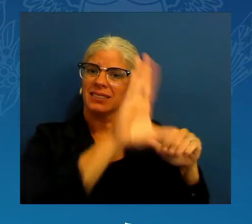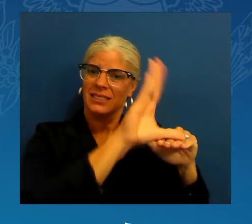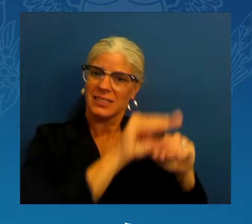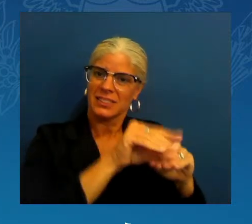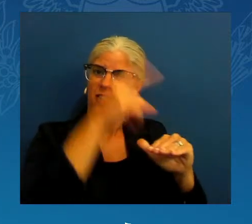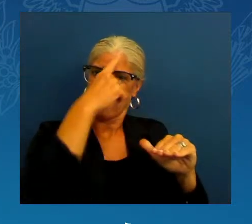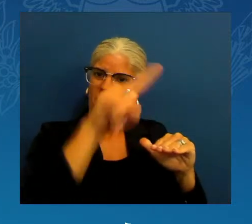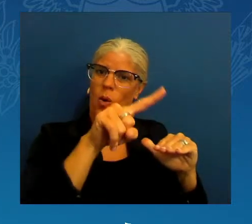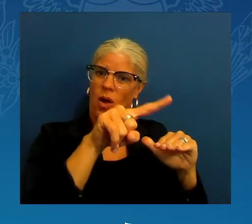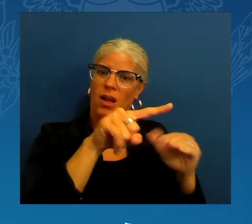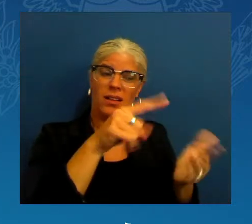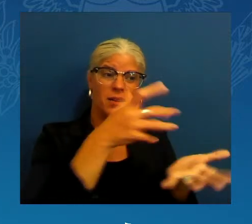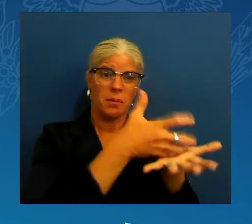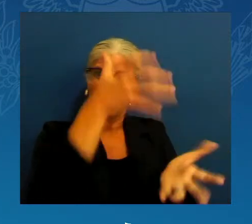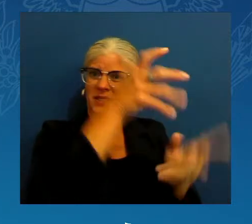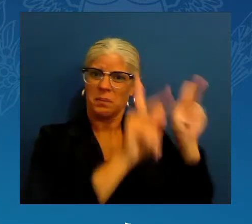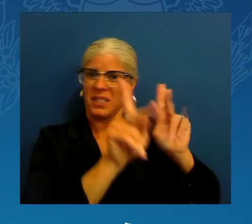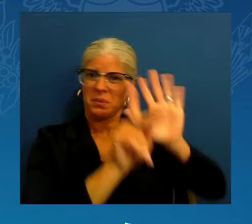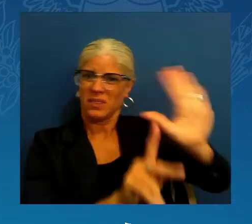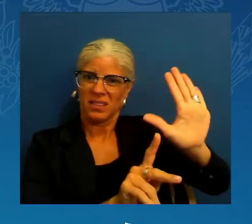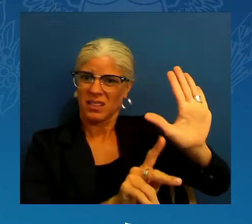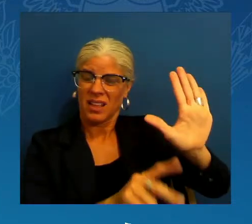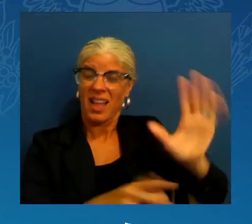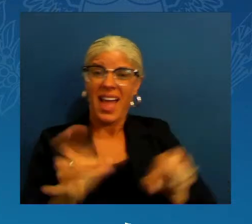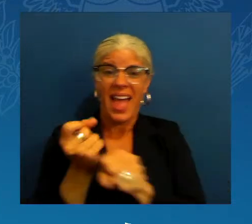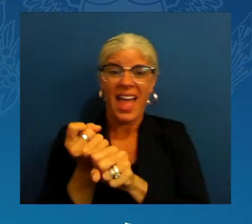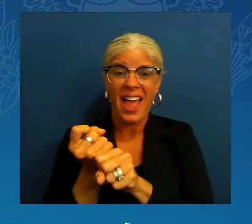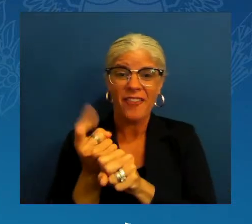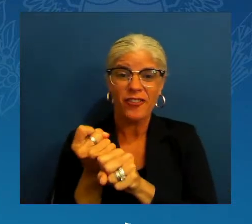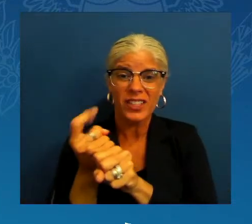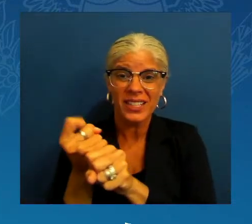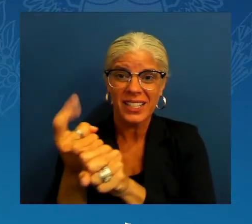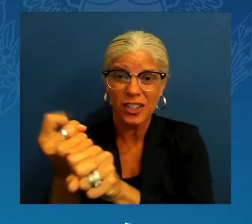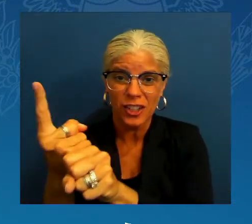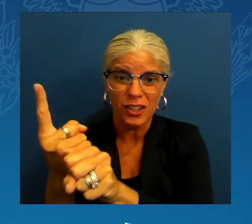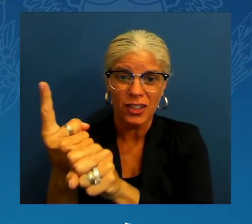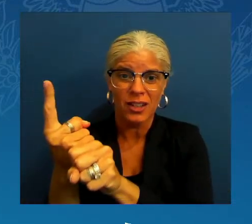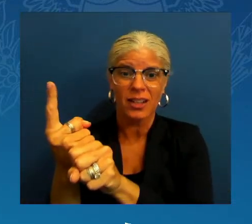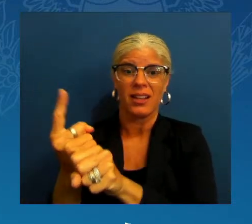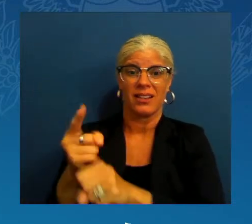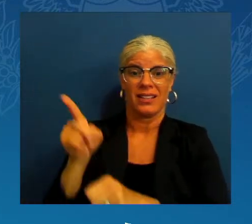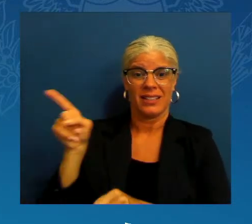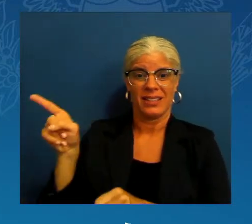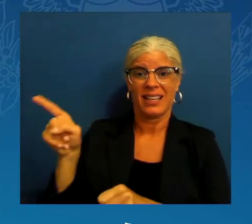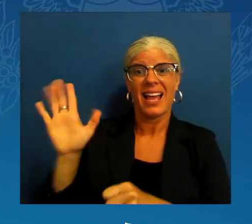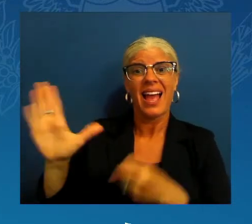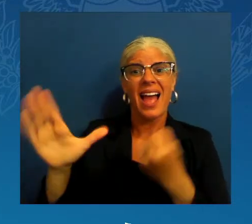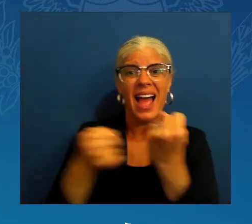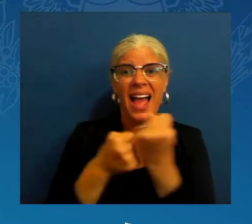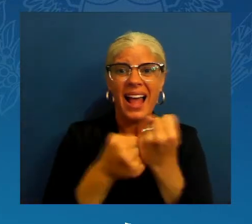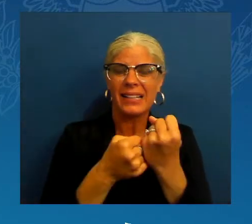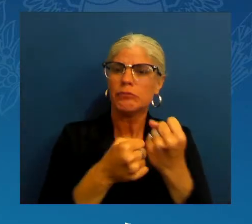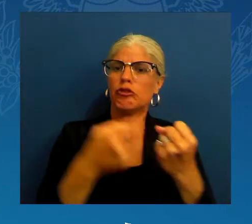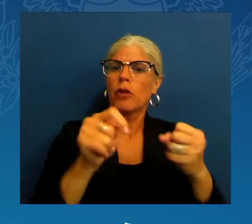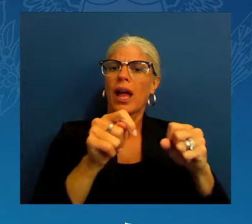And he and his allies have tried more than 60 times to end the Affordable Care Act and to take us back to a time